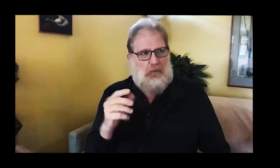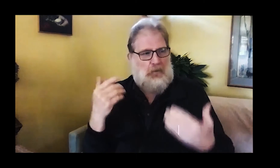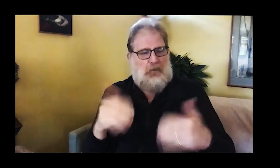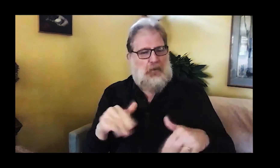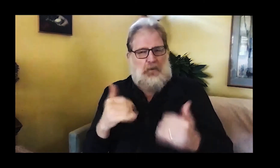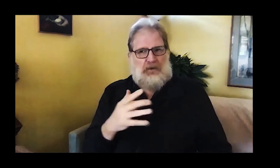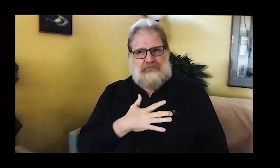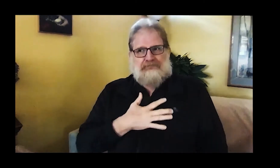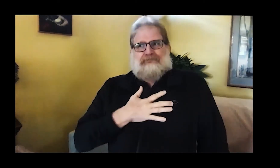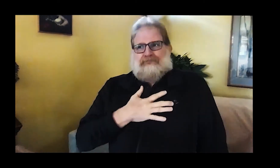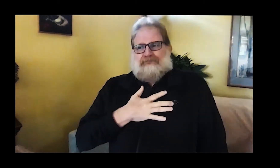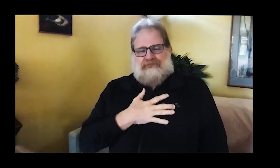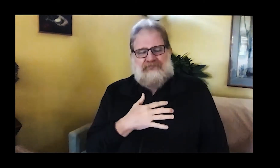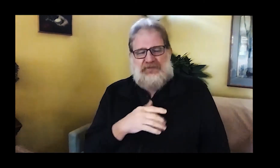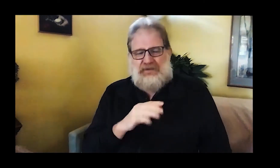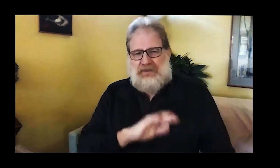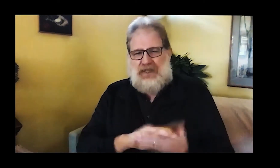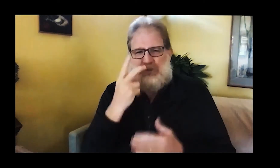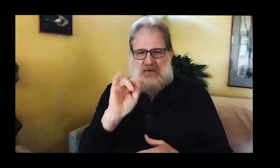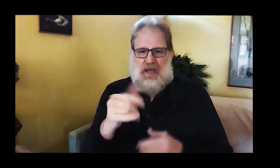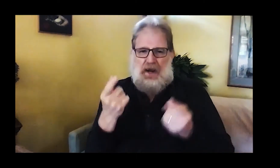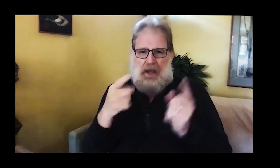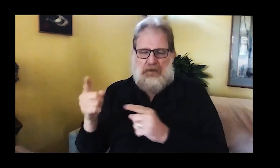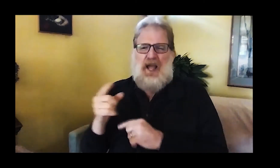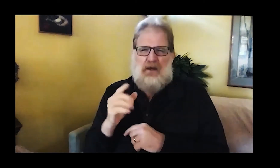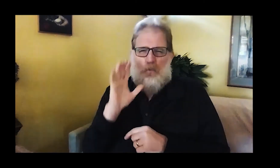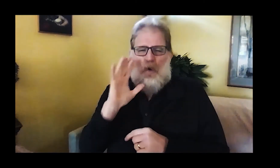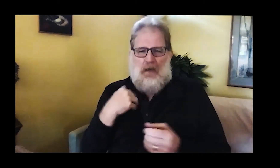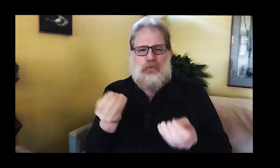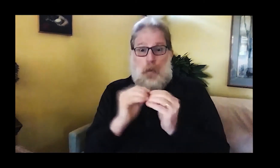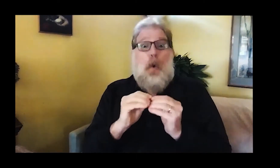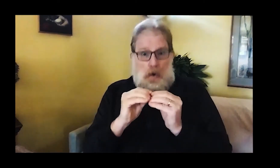It's really inspiring, really. I'm so happy to see that happen, and I’d like to see more